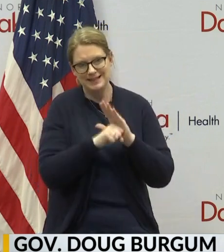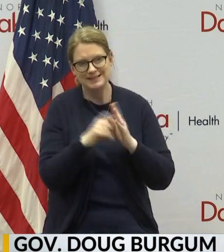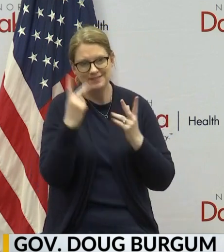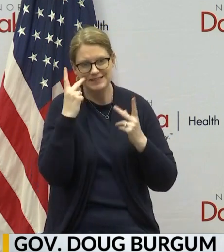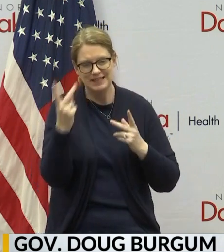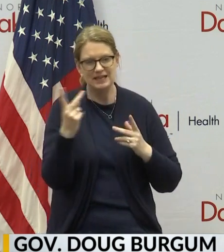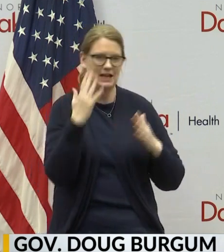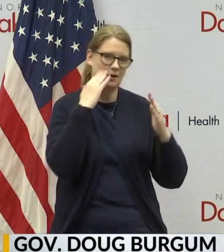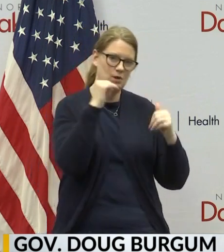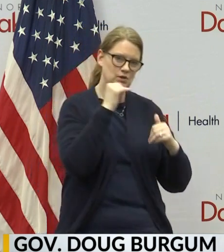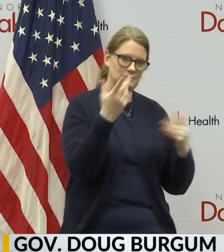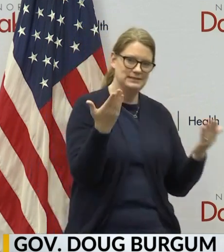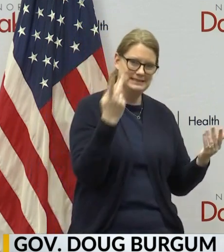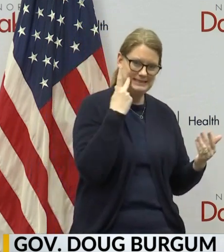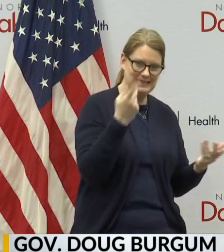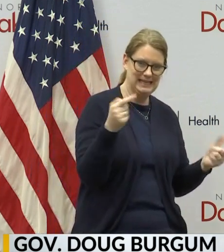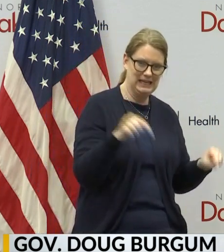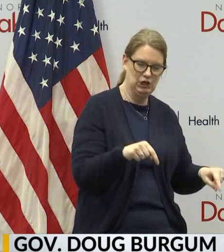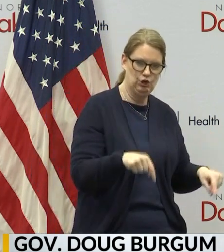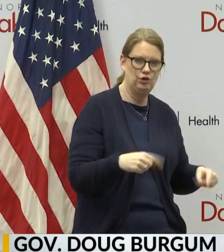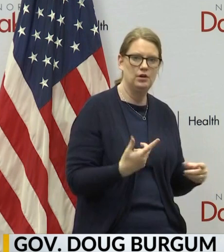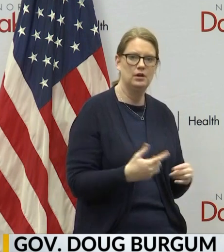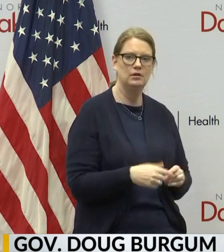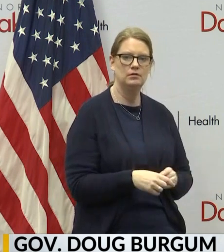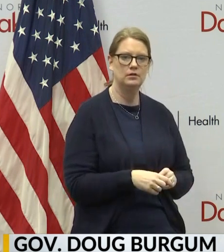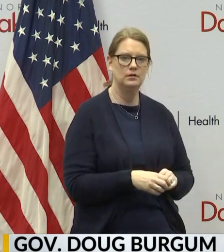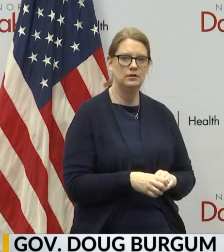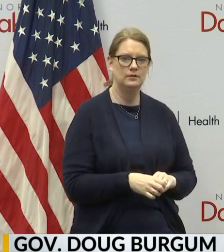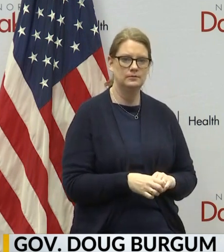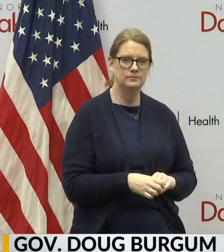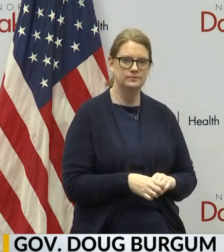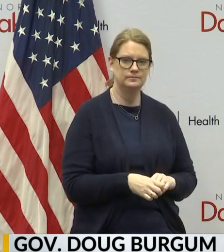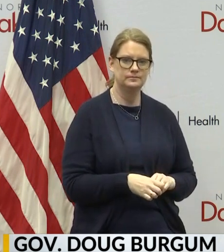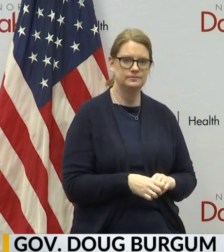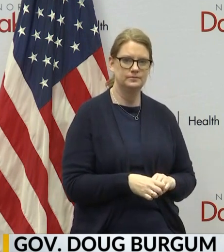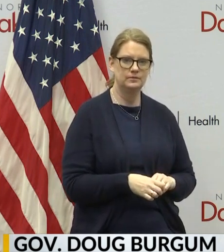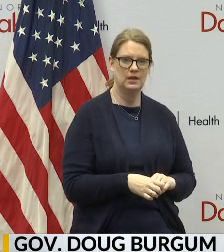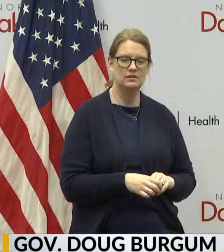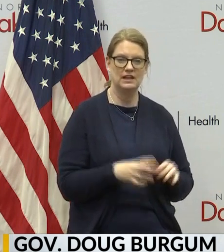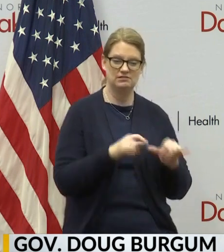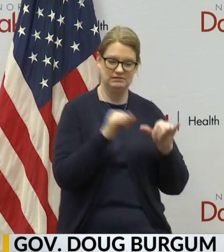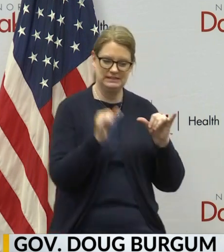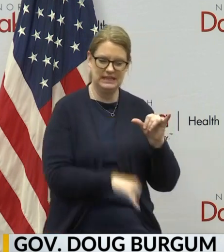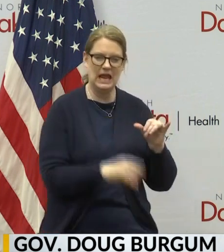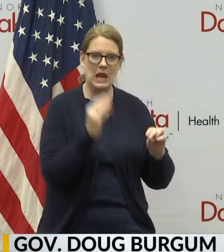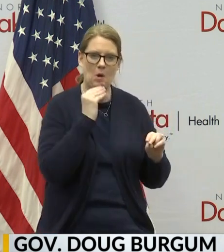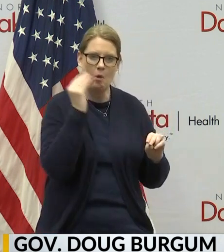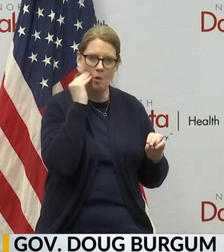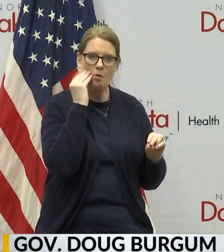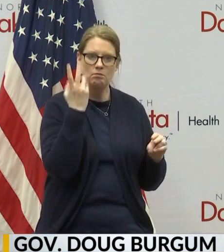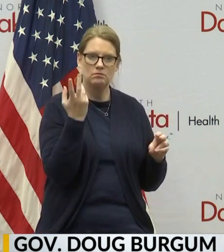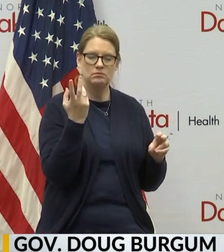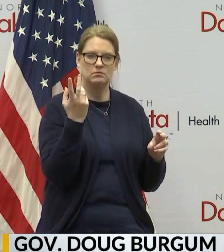AGAIN, ON THE WHOLE BEHAVIORAL HEALTH THING, ONE THING WHICH I KNOW OTHER STATES HAVE SEEN, I